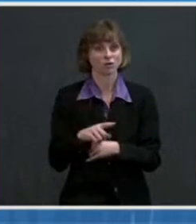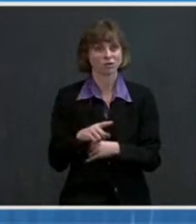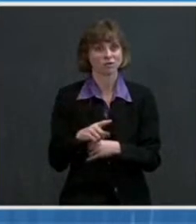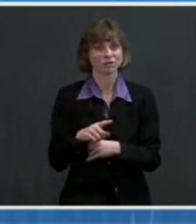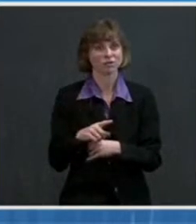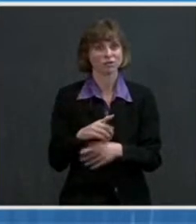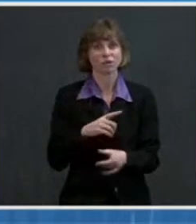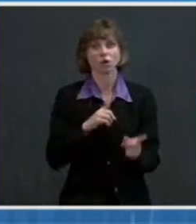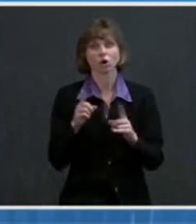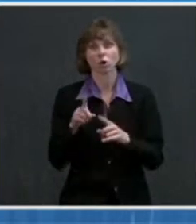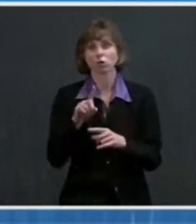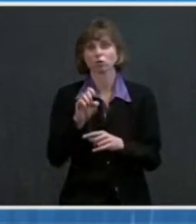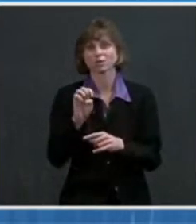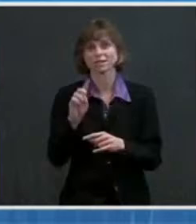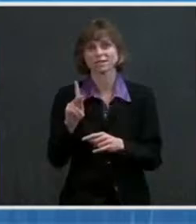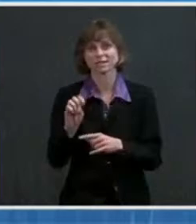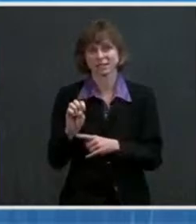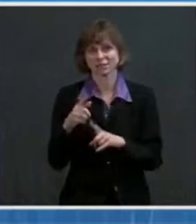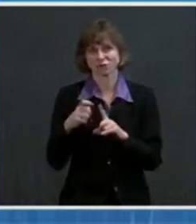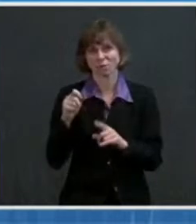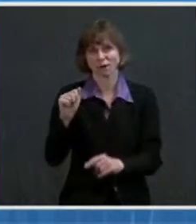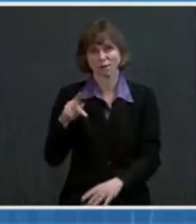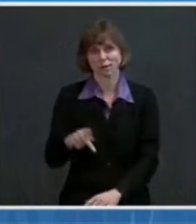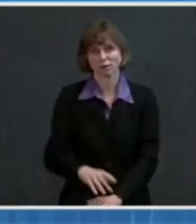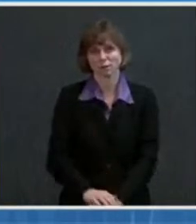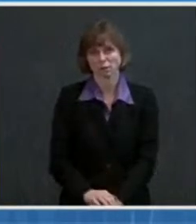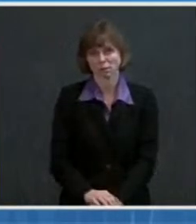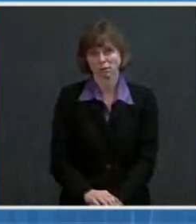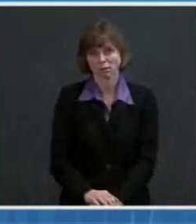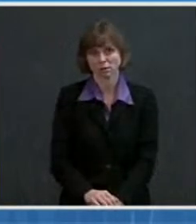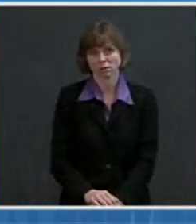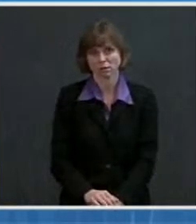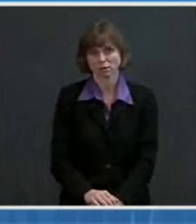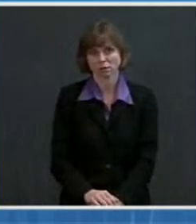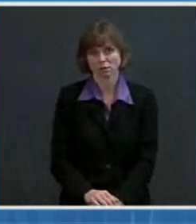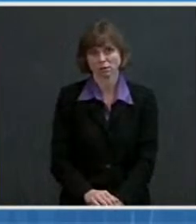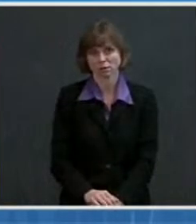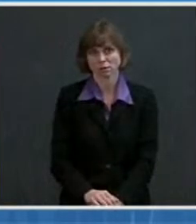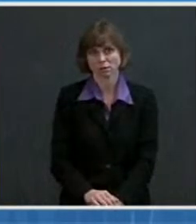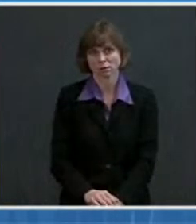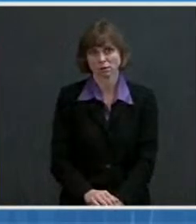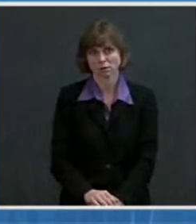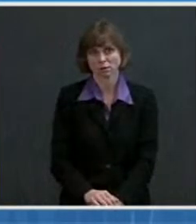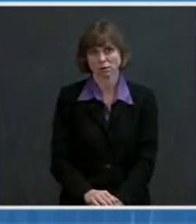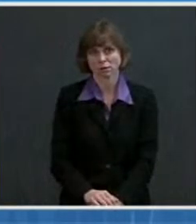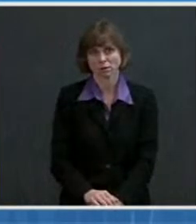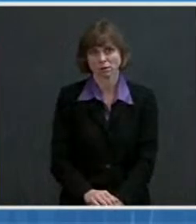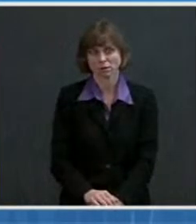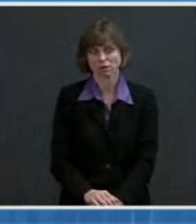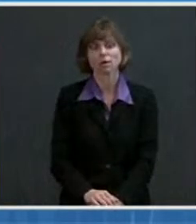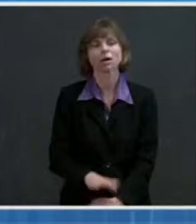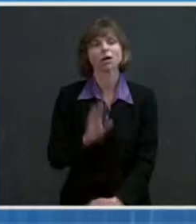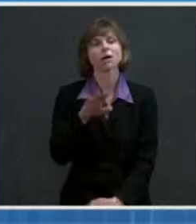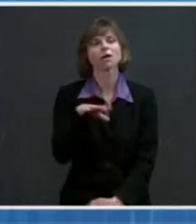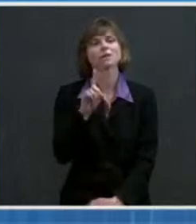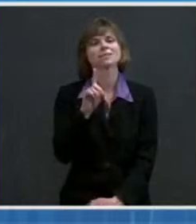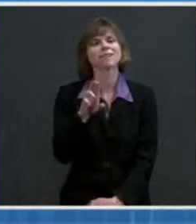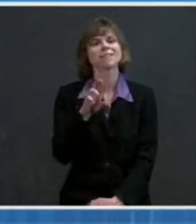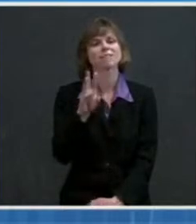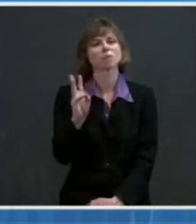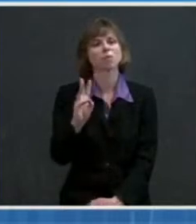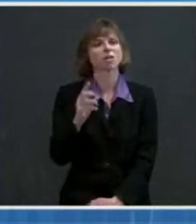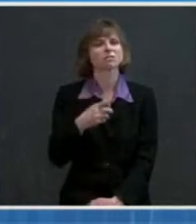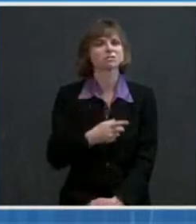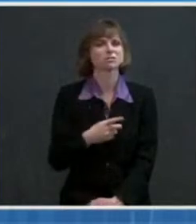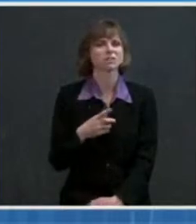ALL RIGHT WE'LL GO AHEAD AND